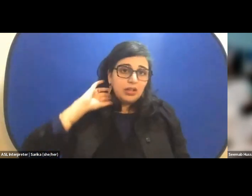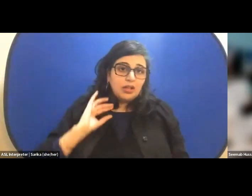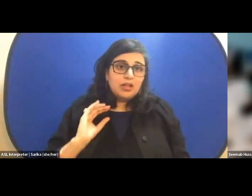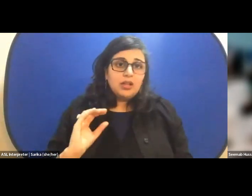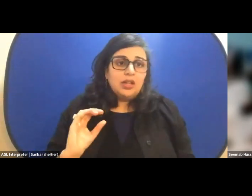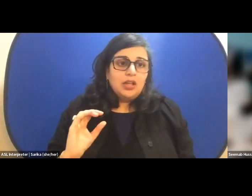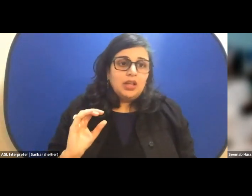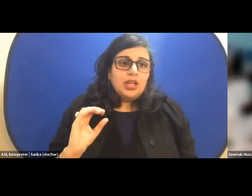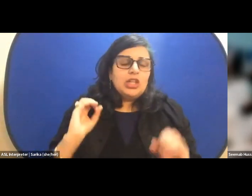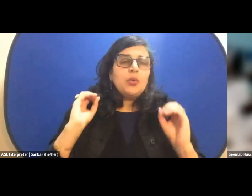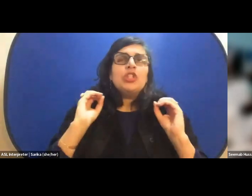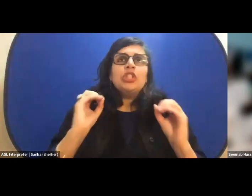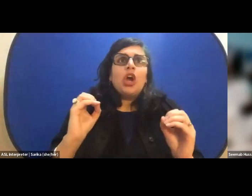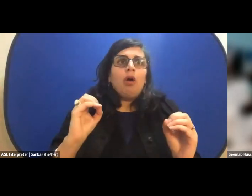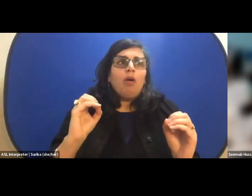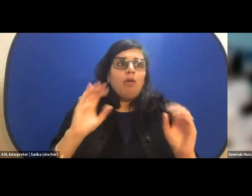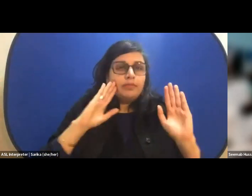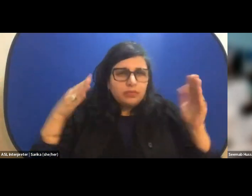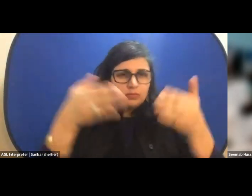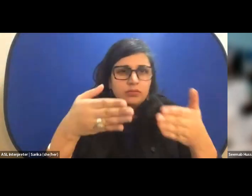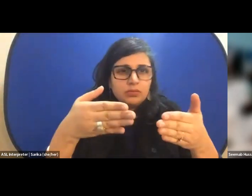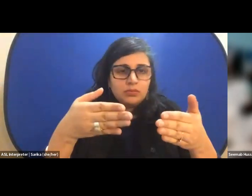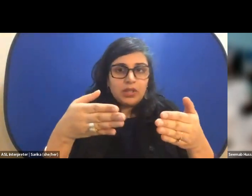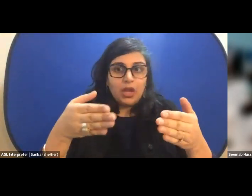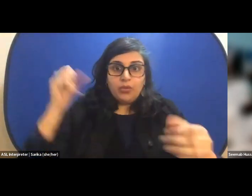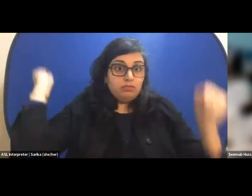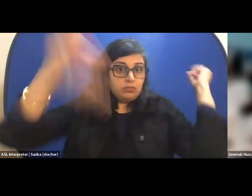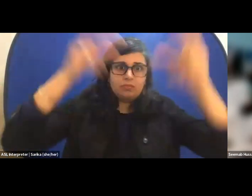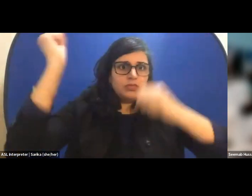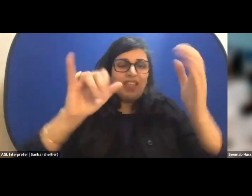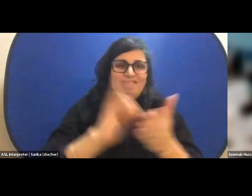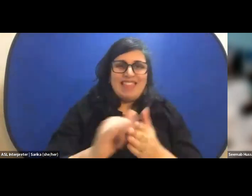She was gassed. So were the